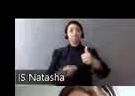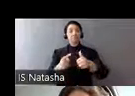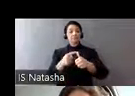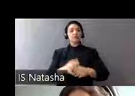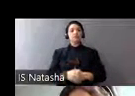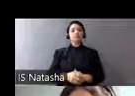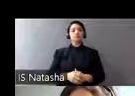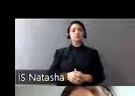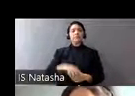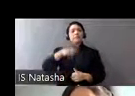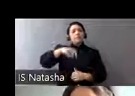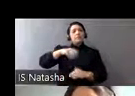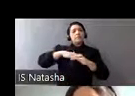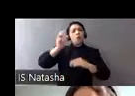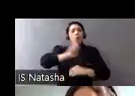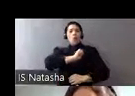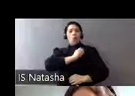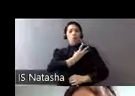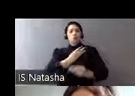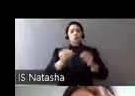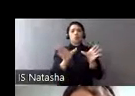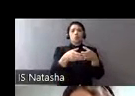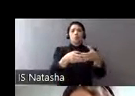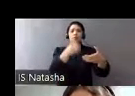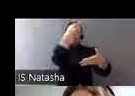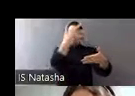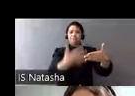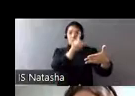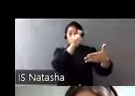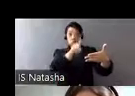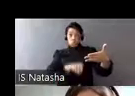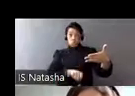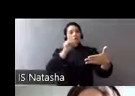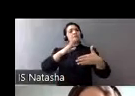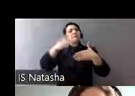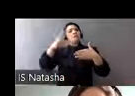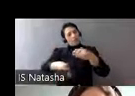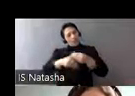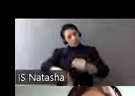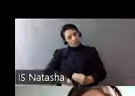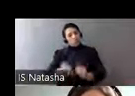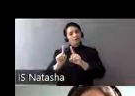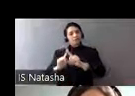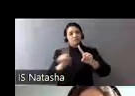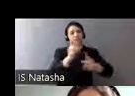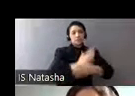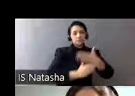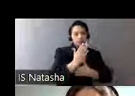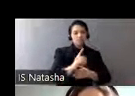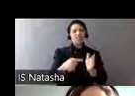capture more, other visibility types with the Washington groupset, for example, autistic